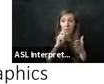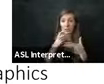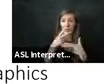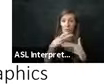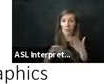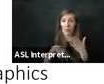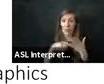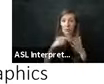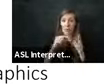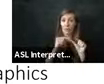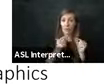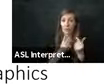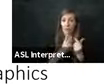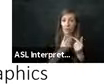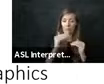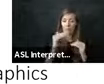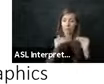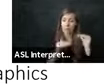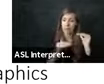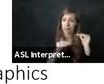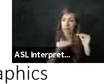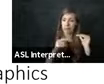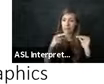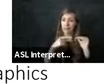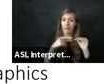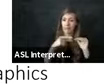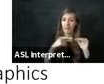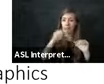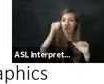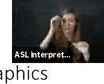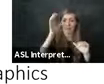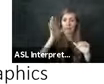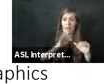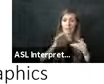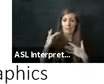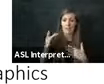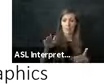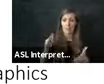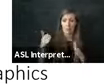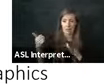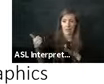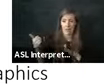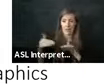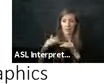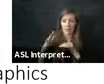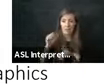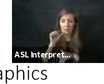a disproportionate number of males were among the deaths that occurred.